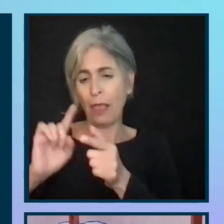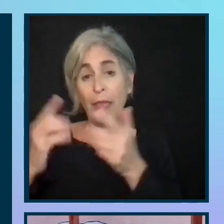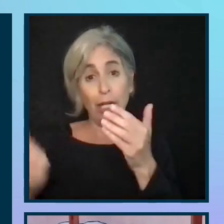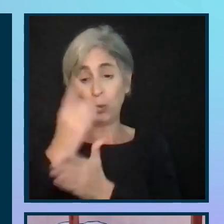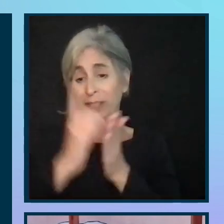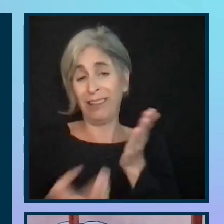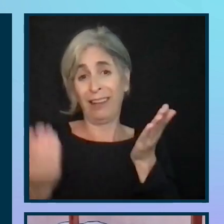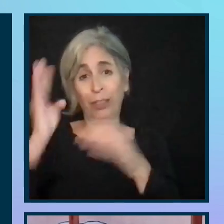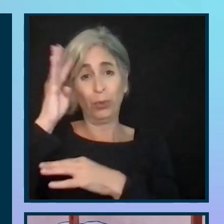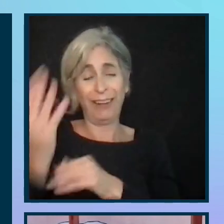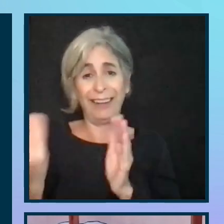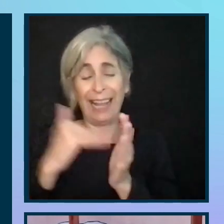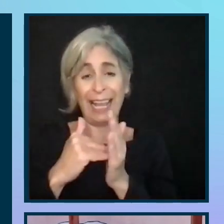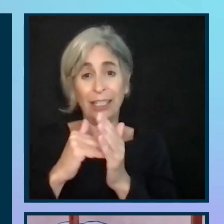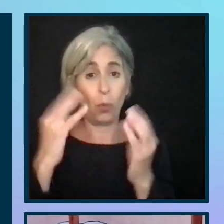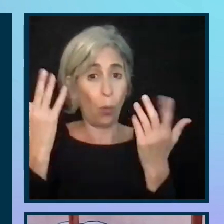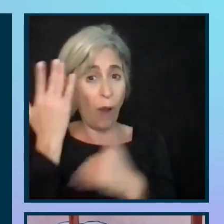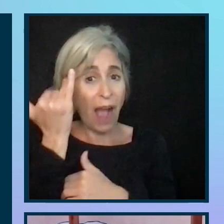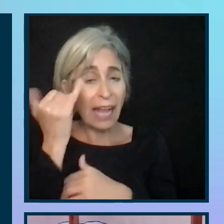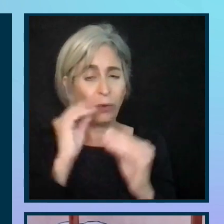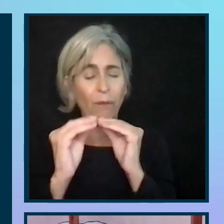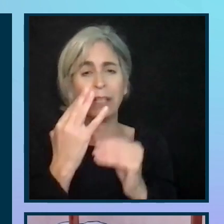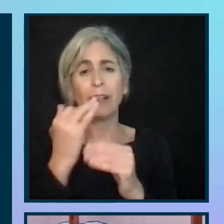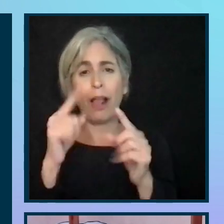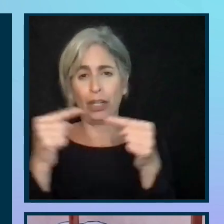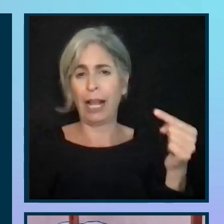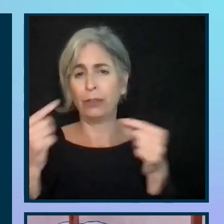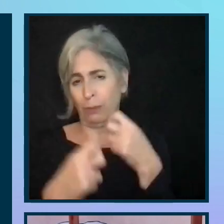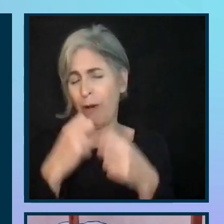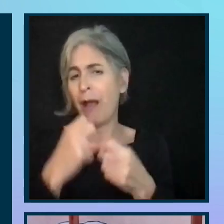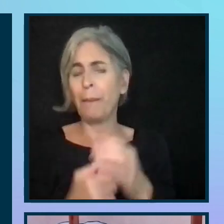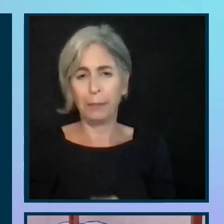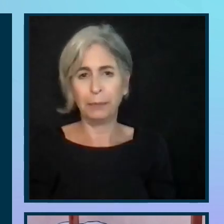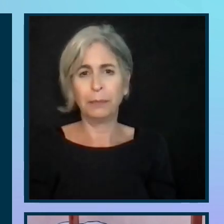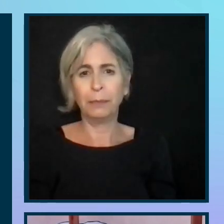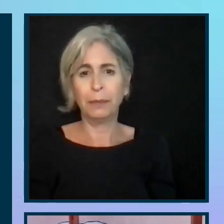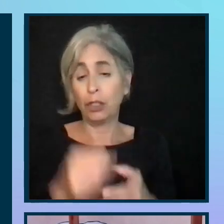where that fixes that color contrast problem, right? So it could also result in a revised design.